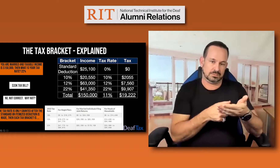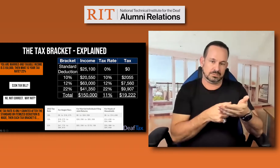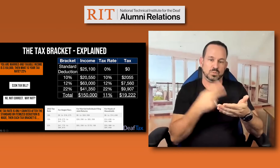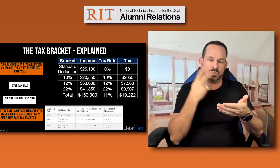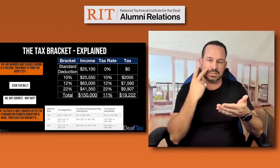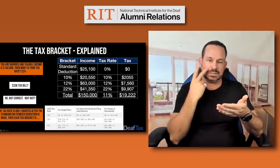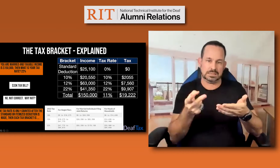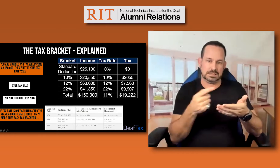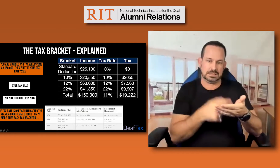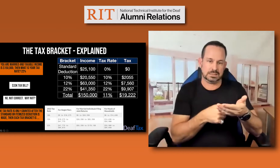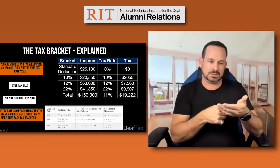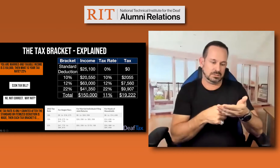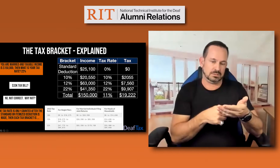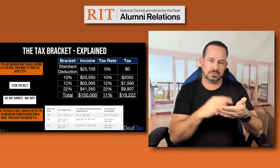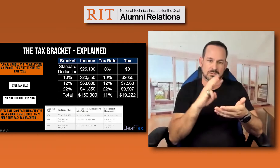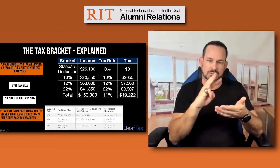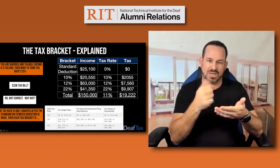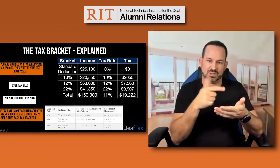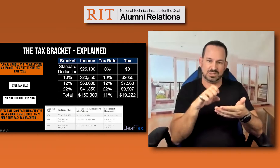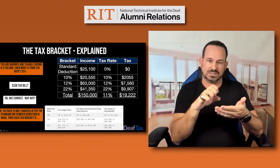the 12% amount; and the 22% amount.